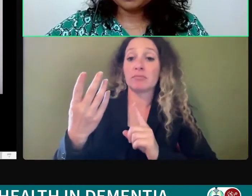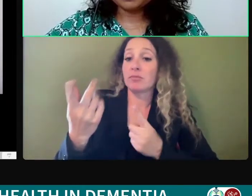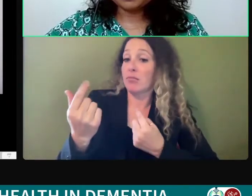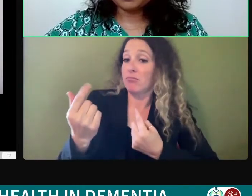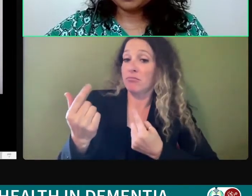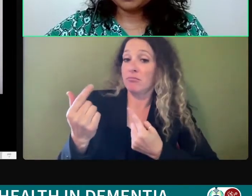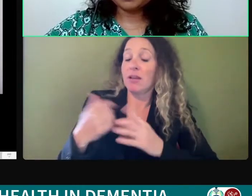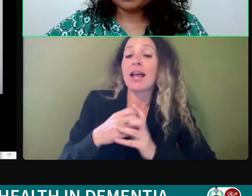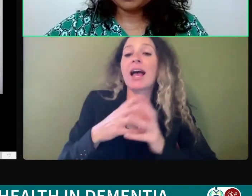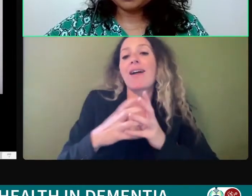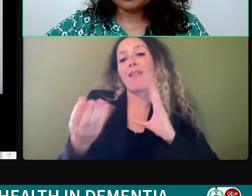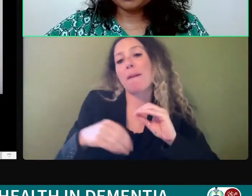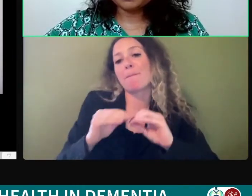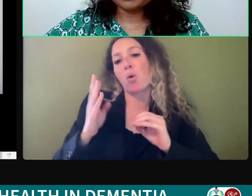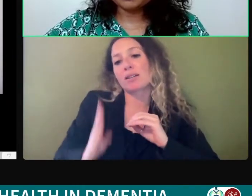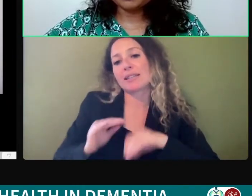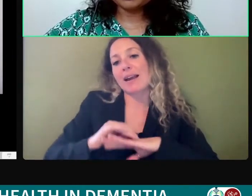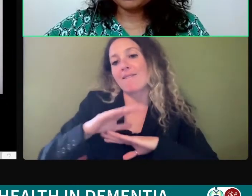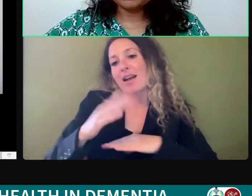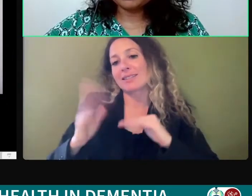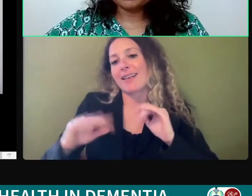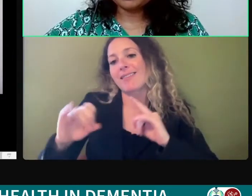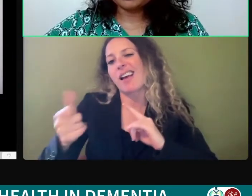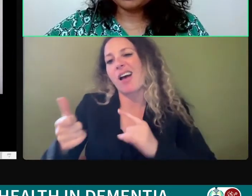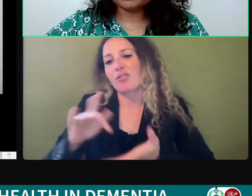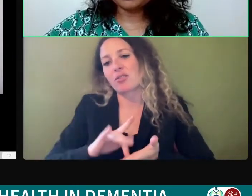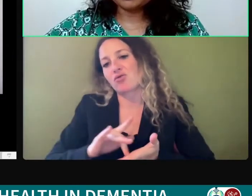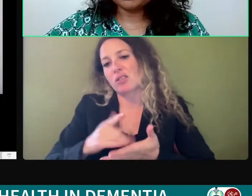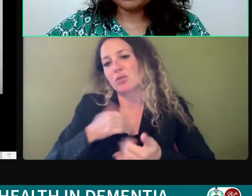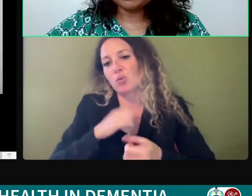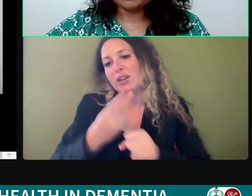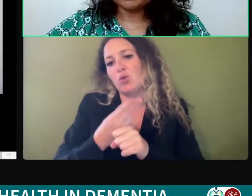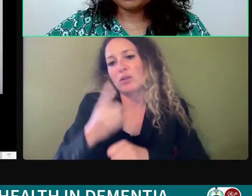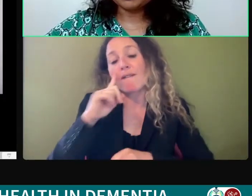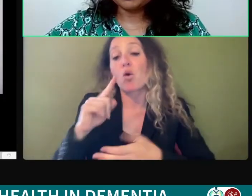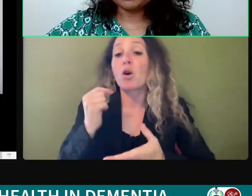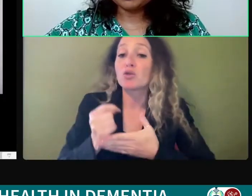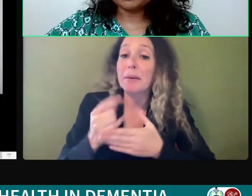effects than we've seen with the other drugs that we use for treatment right now. And because of